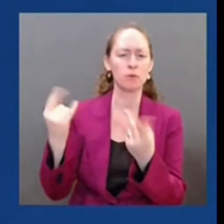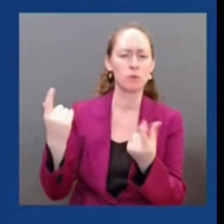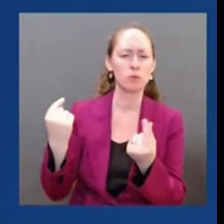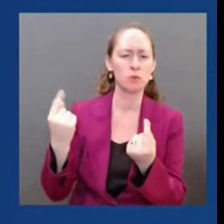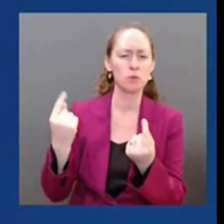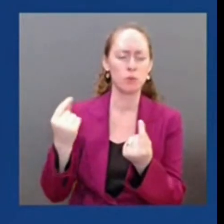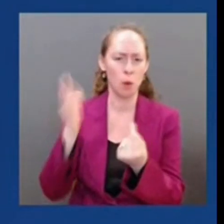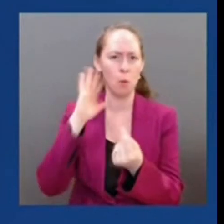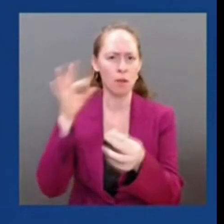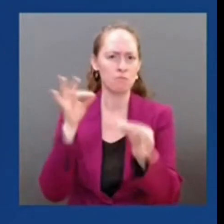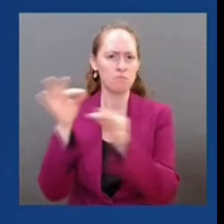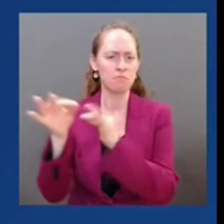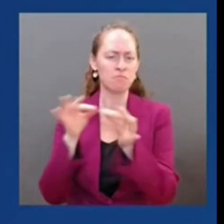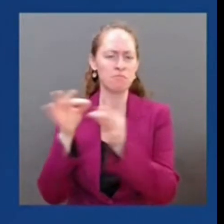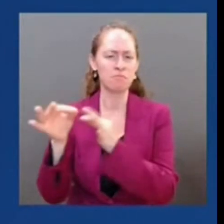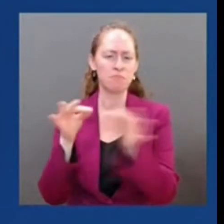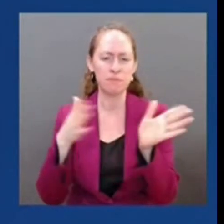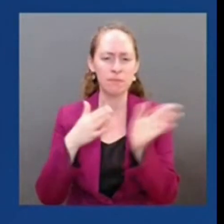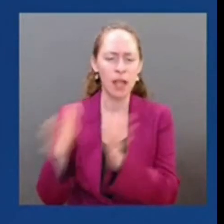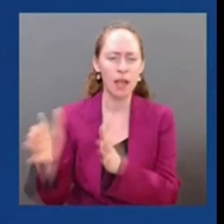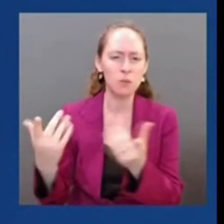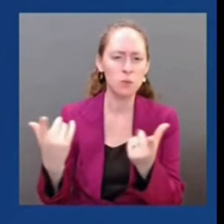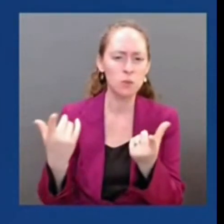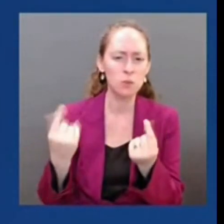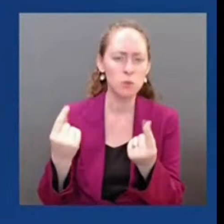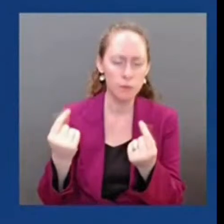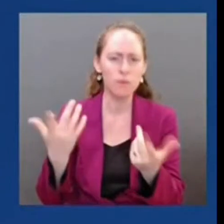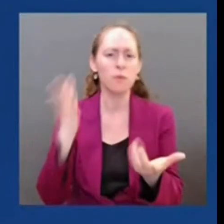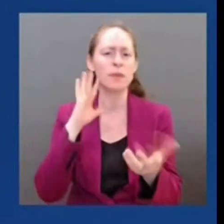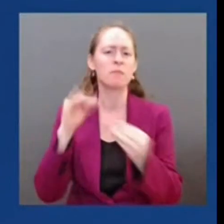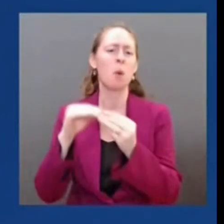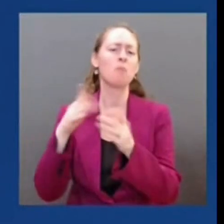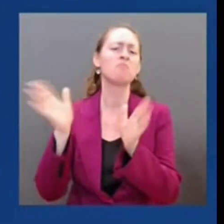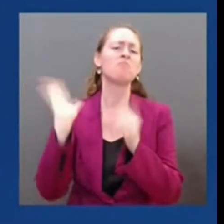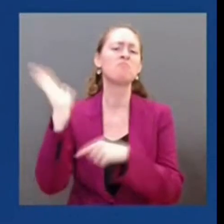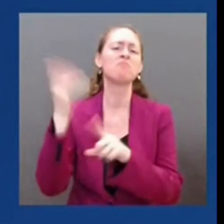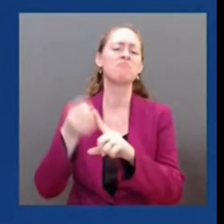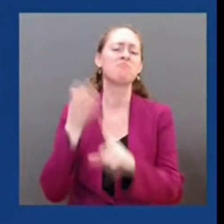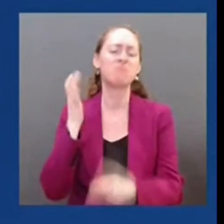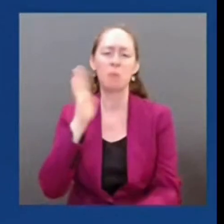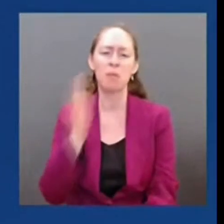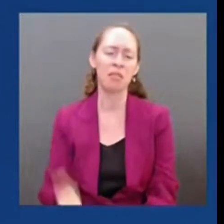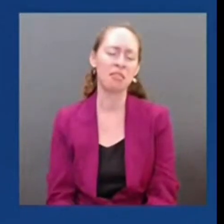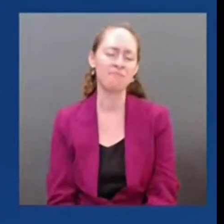DR. WILENSKY AND DR. DR. ANTHONY FAUCHI. HOW ARE WE THINKING ABOUT THAT?